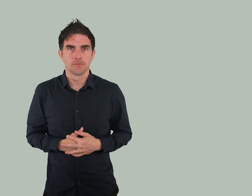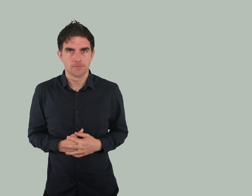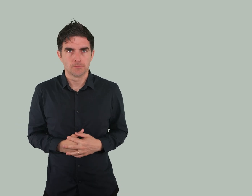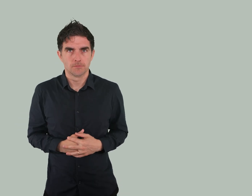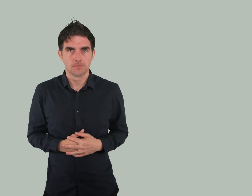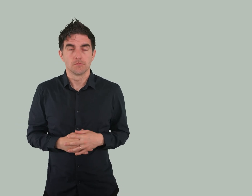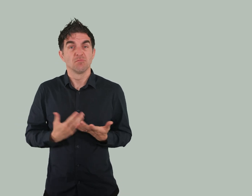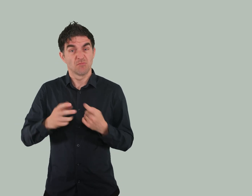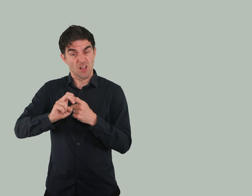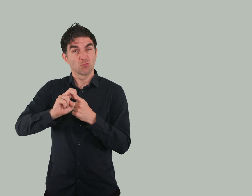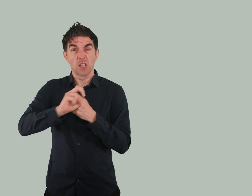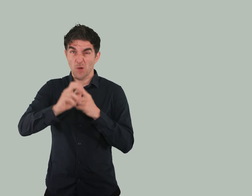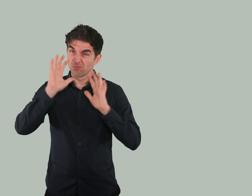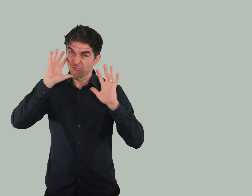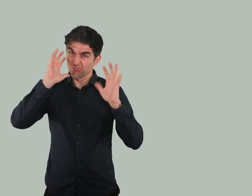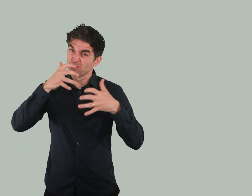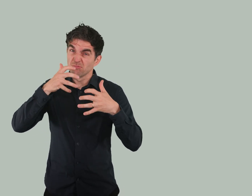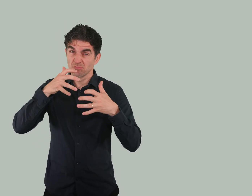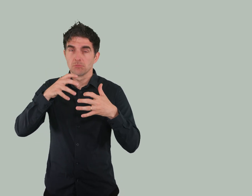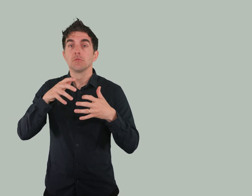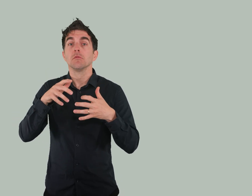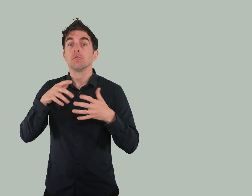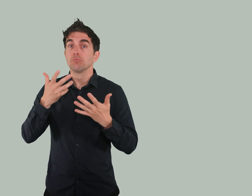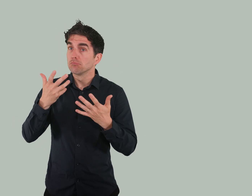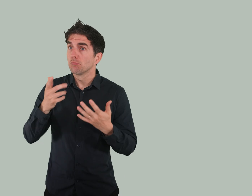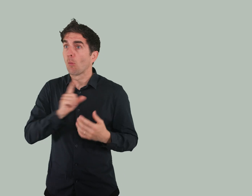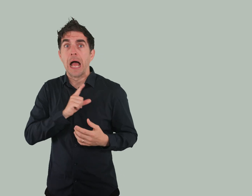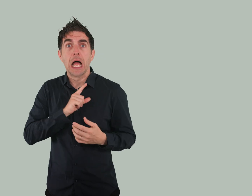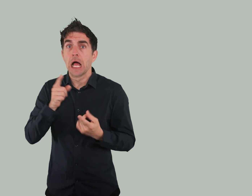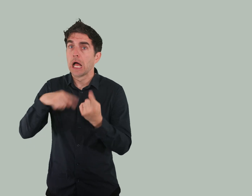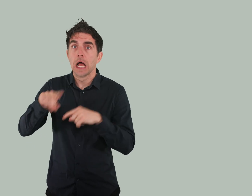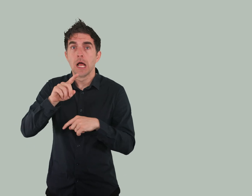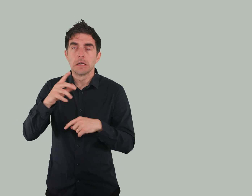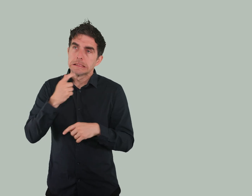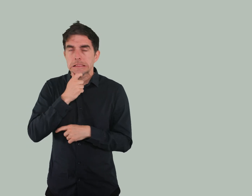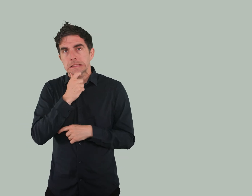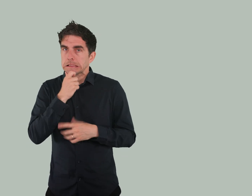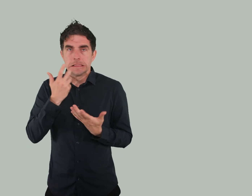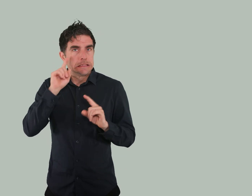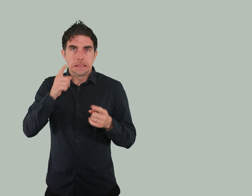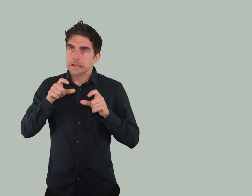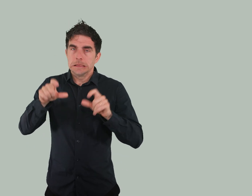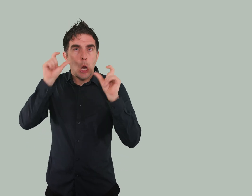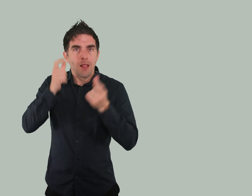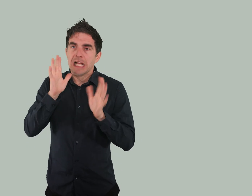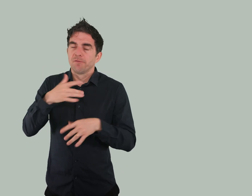Transport concerns were listed as one of the three main reasons